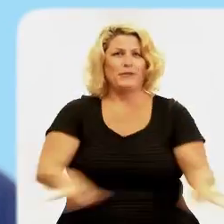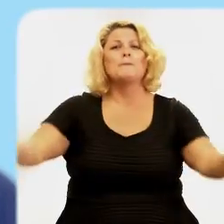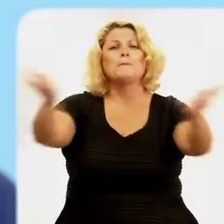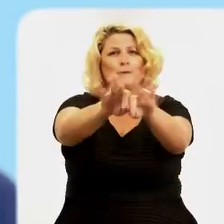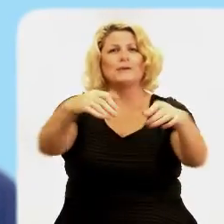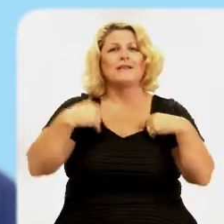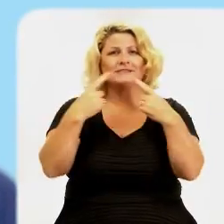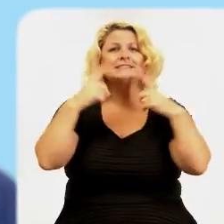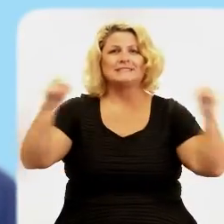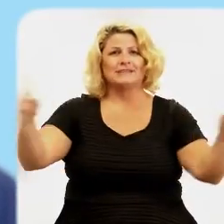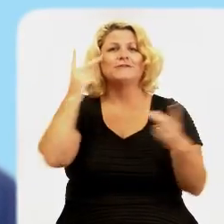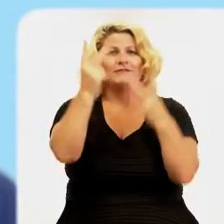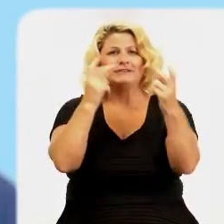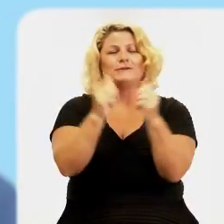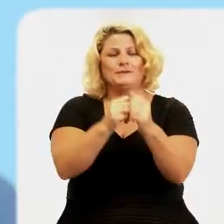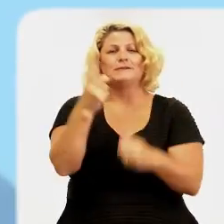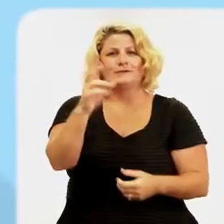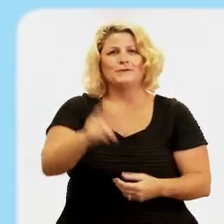to a successful health care visit.